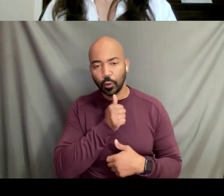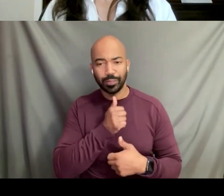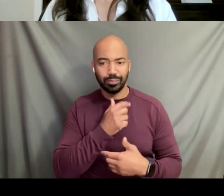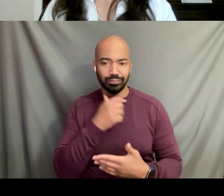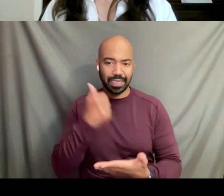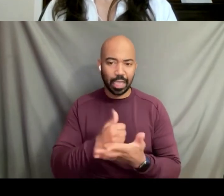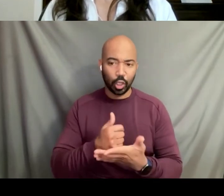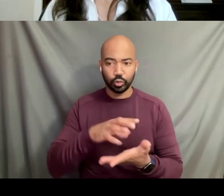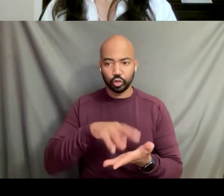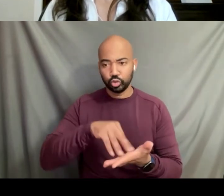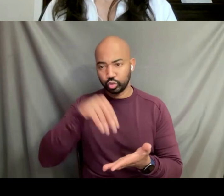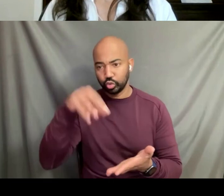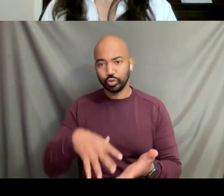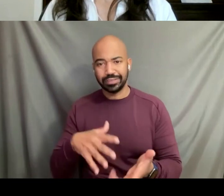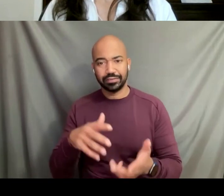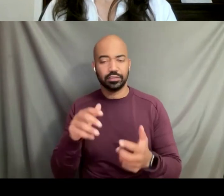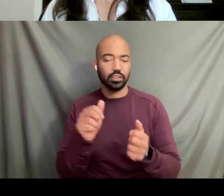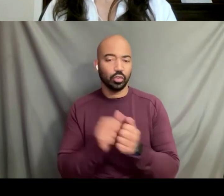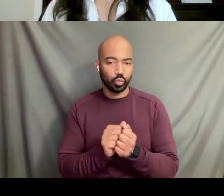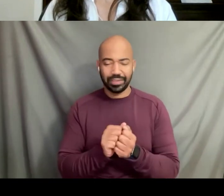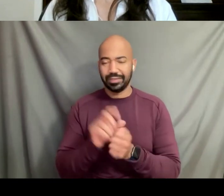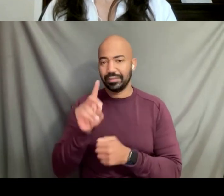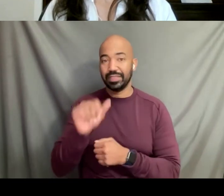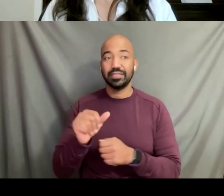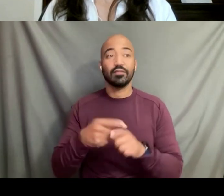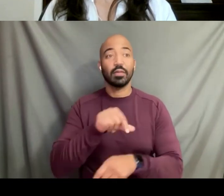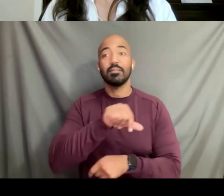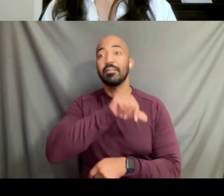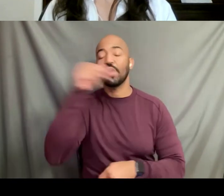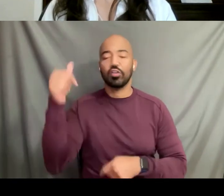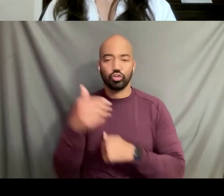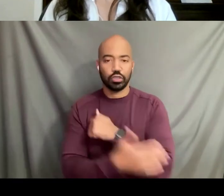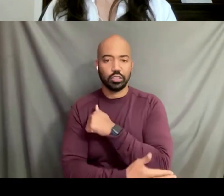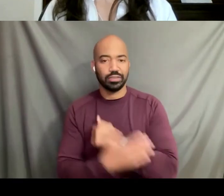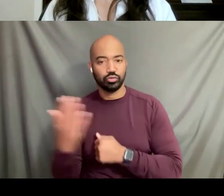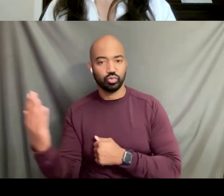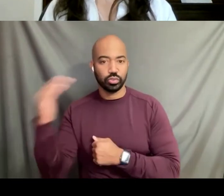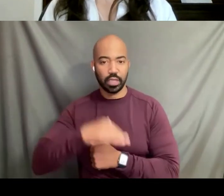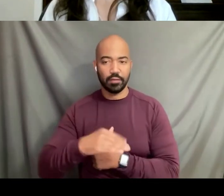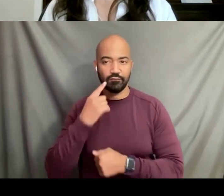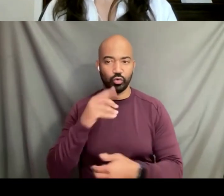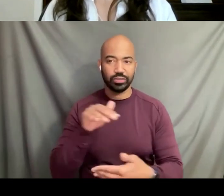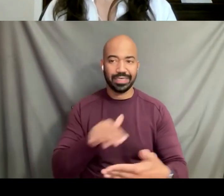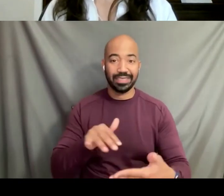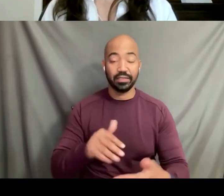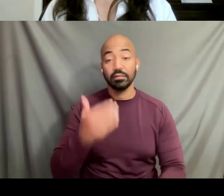who are coming into the U.S. to study. Again, thank you very much for having me to share